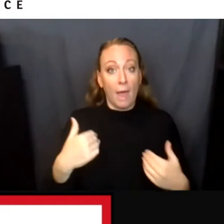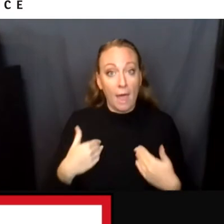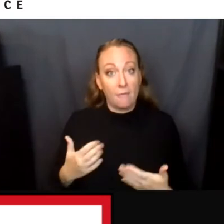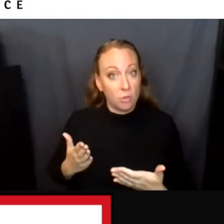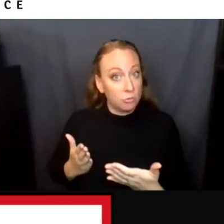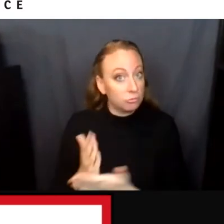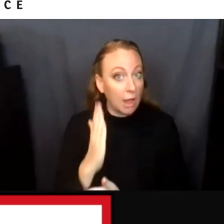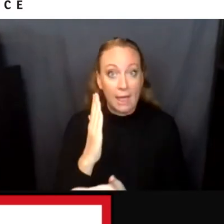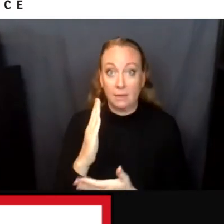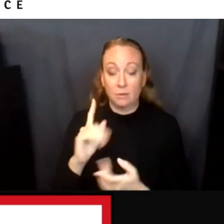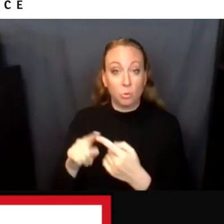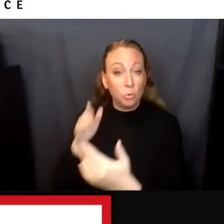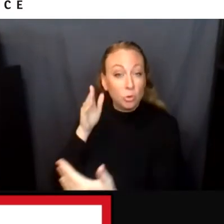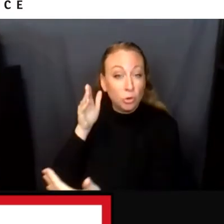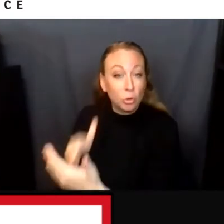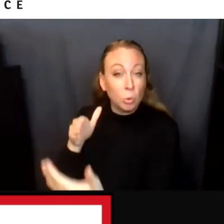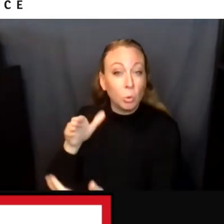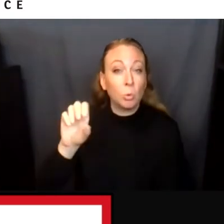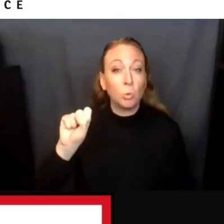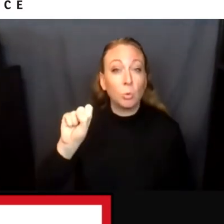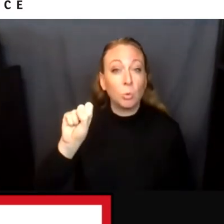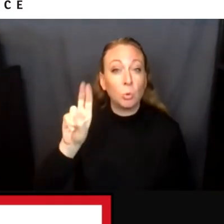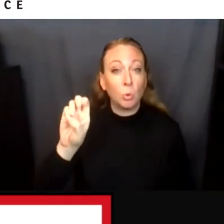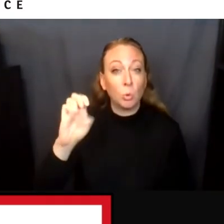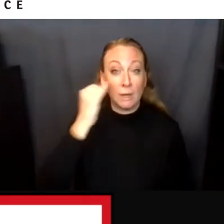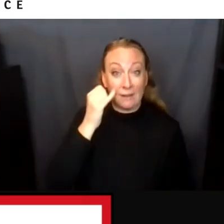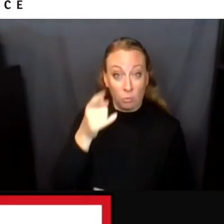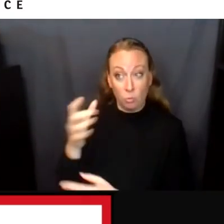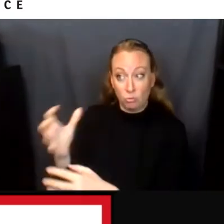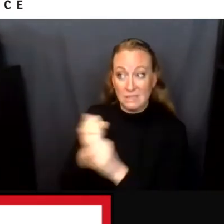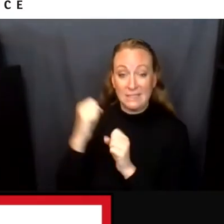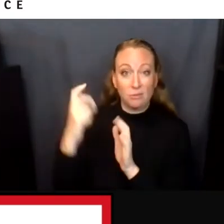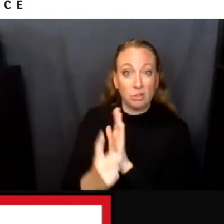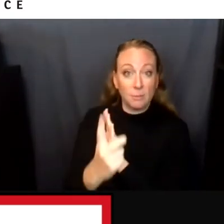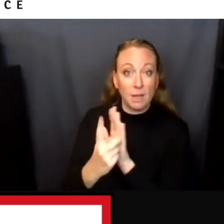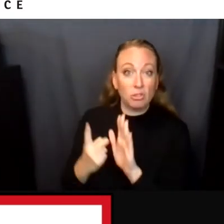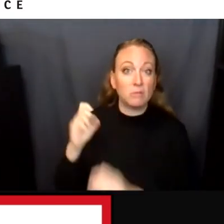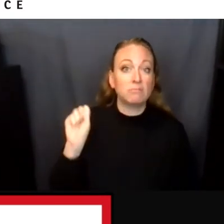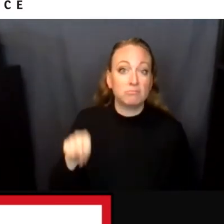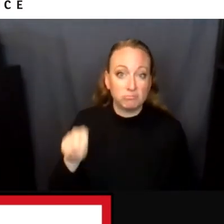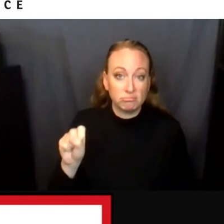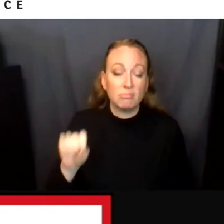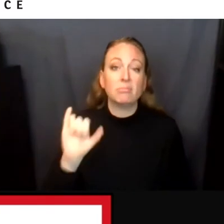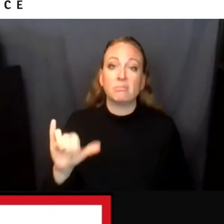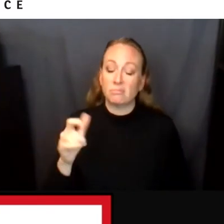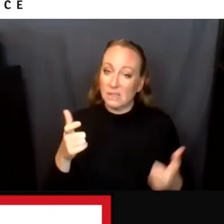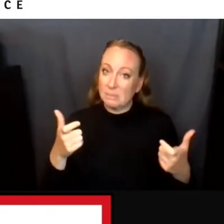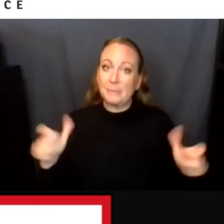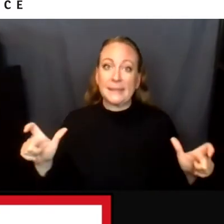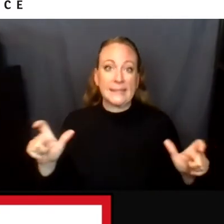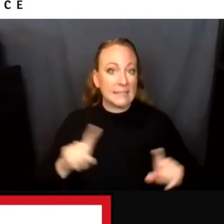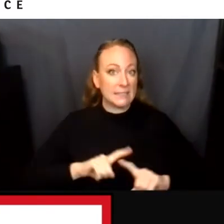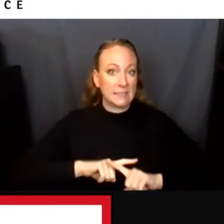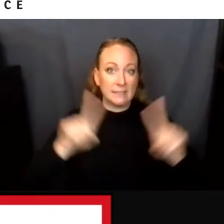if you're being discriminated against. That's the big difference that has taken place. And of course that happens